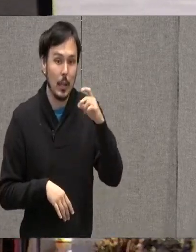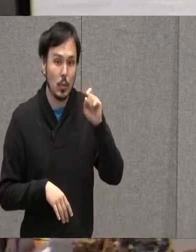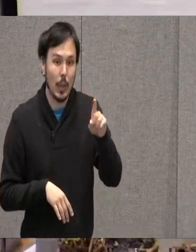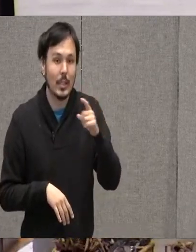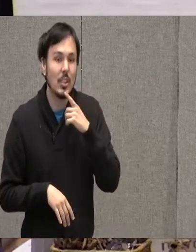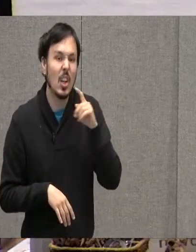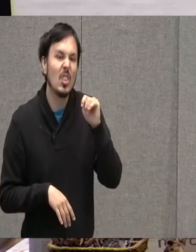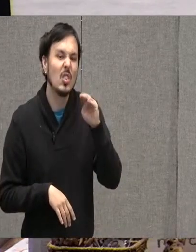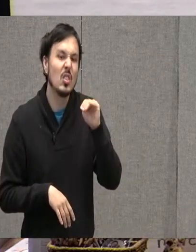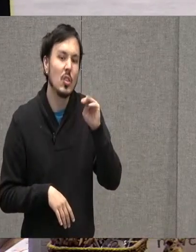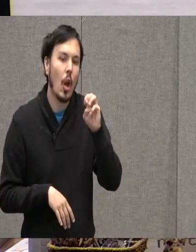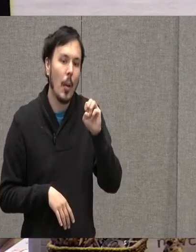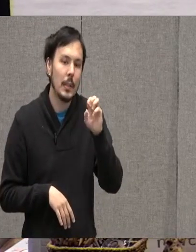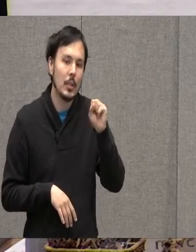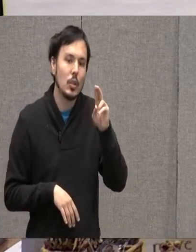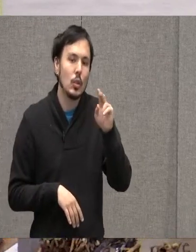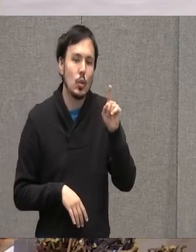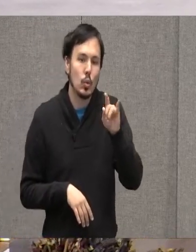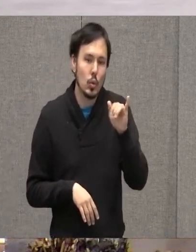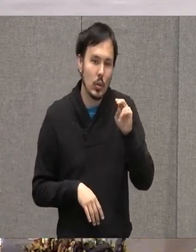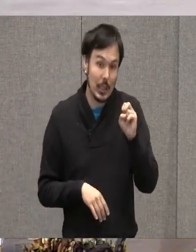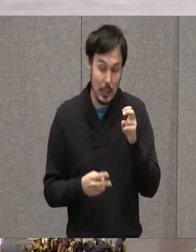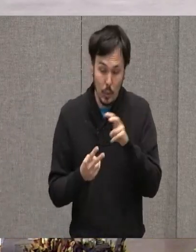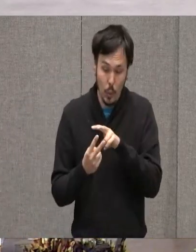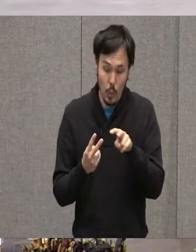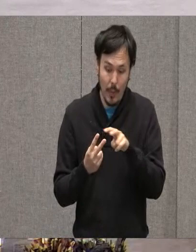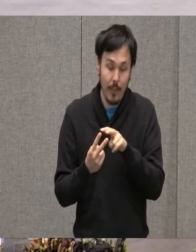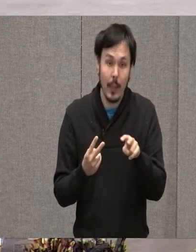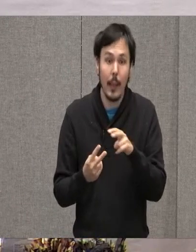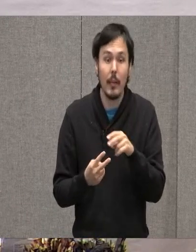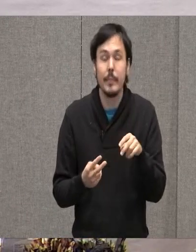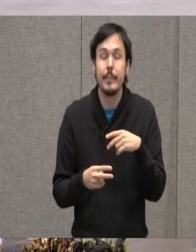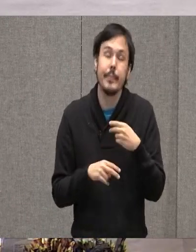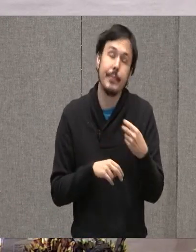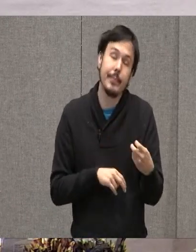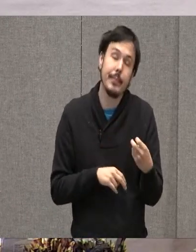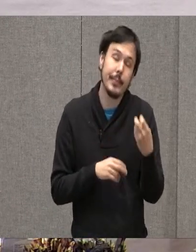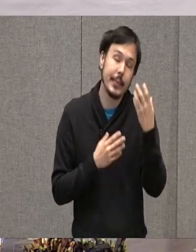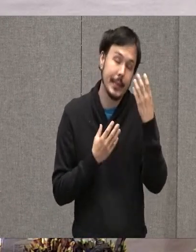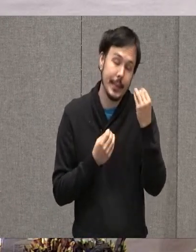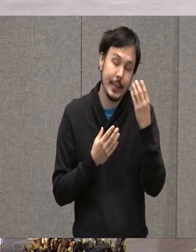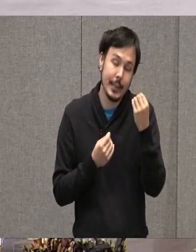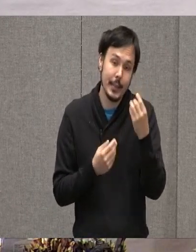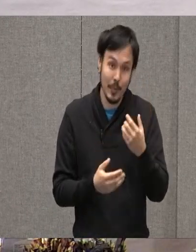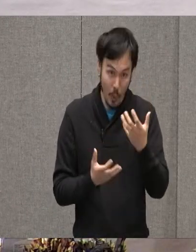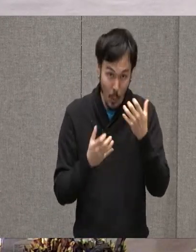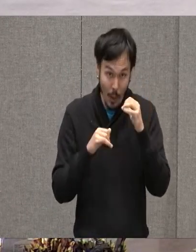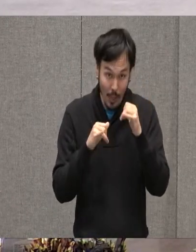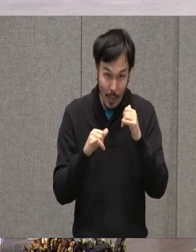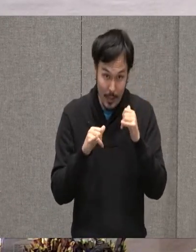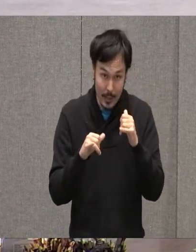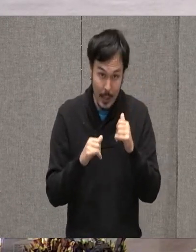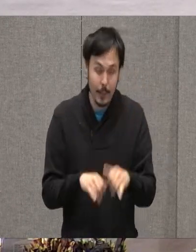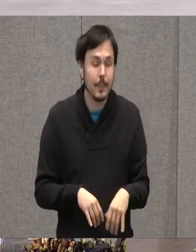spend much of the day sleeping, don't we wish we could, right? Tommy sleeps 3/5 of the day,